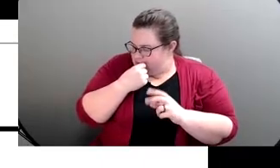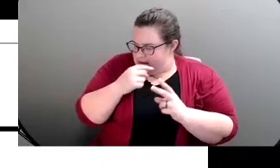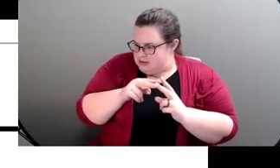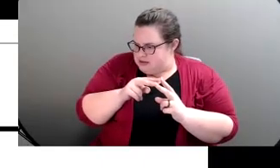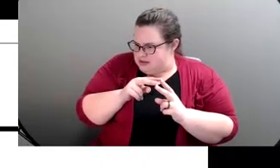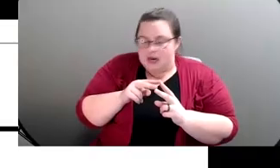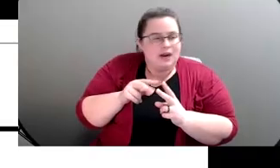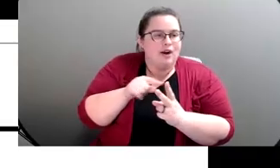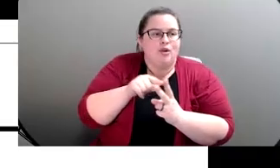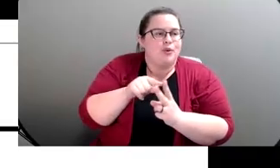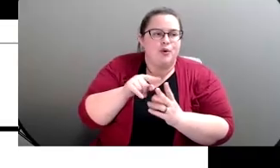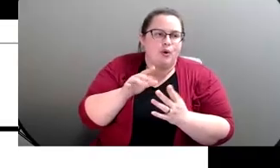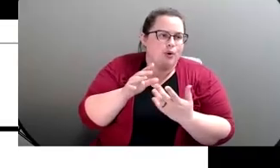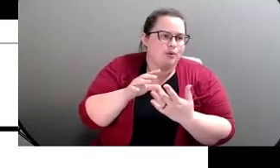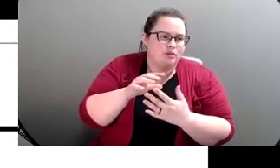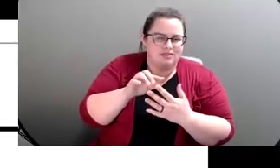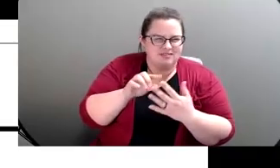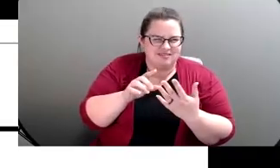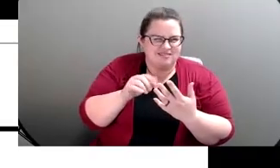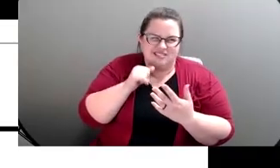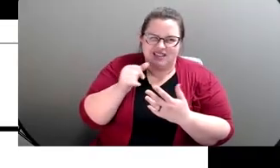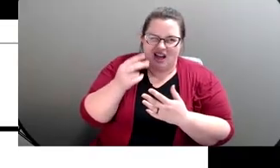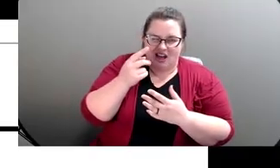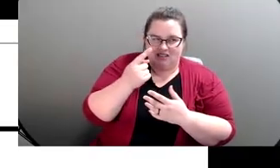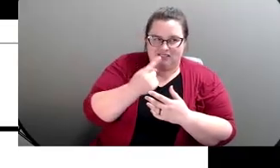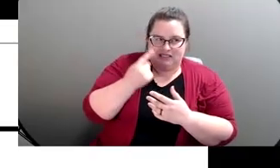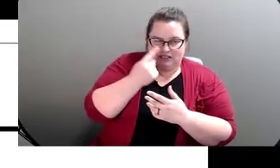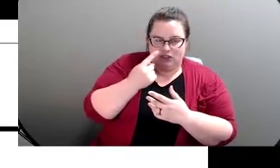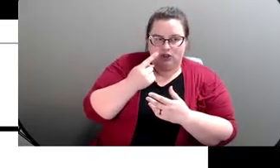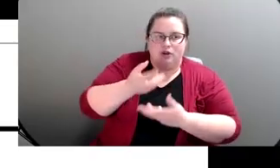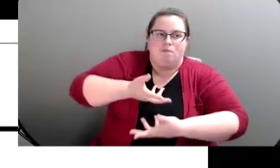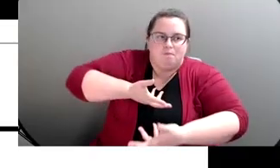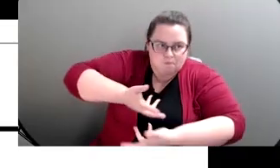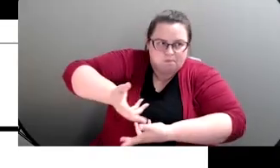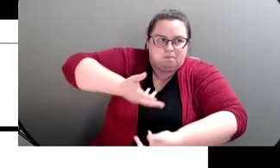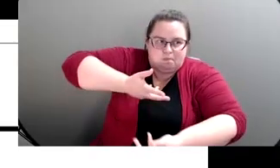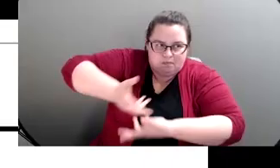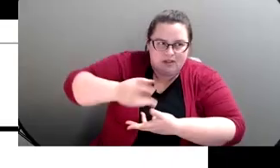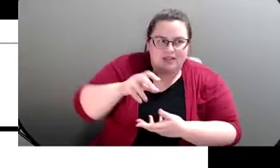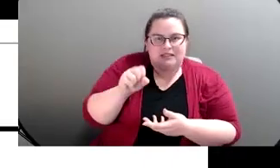That is not considered substantive content. Okay.